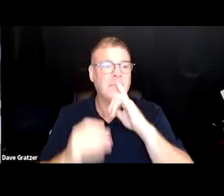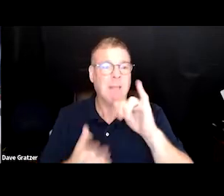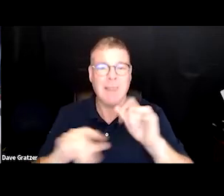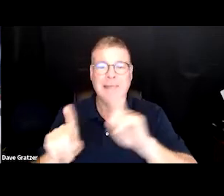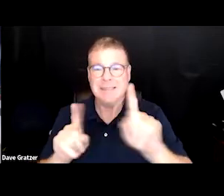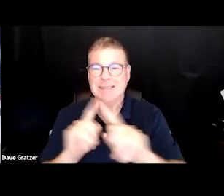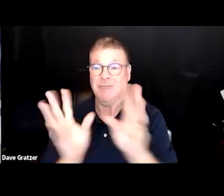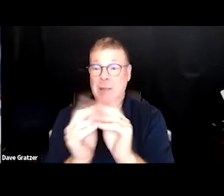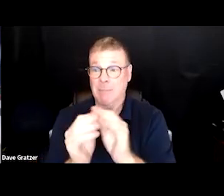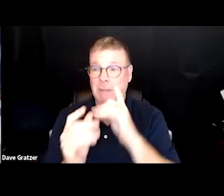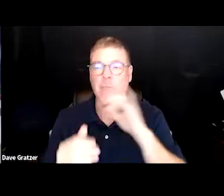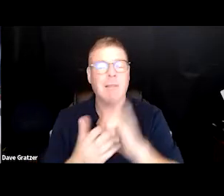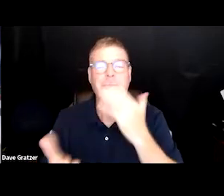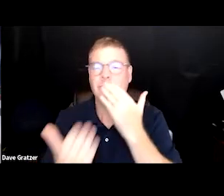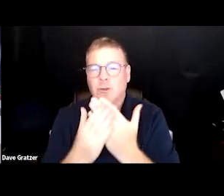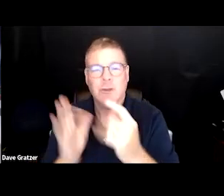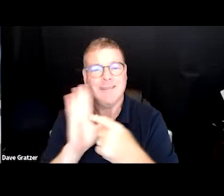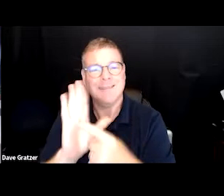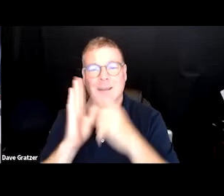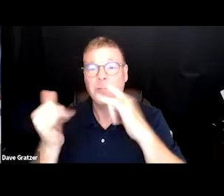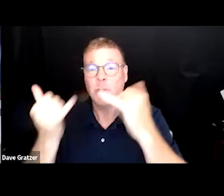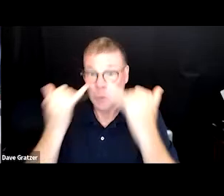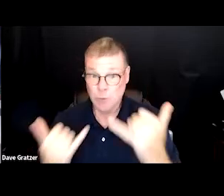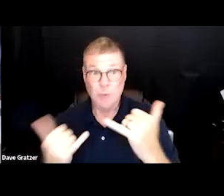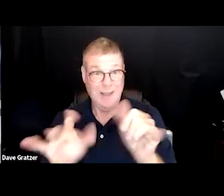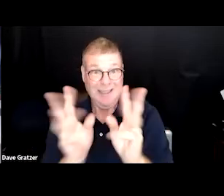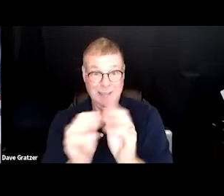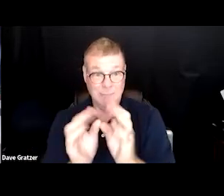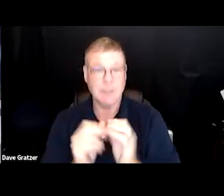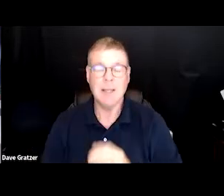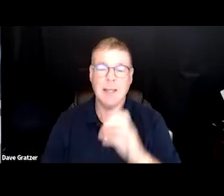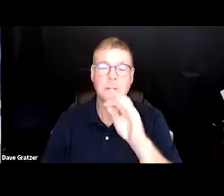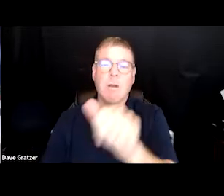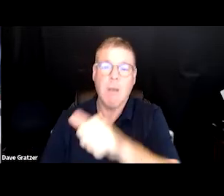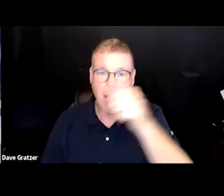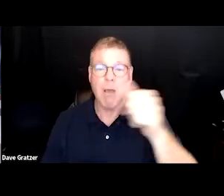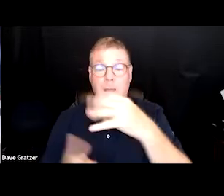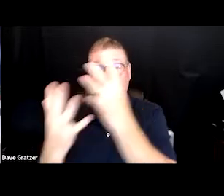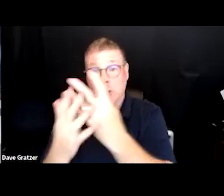which is just a great example of today's session, so other jails and areas